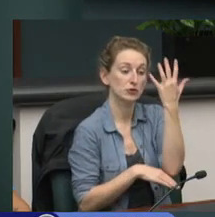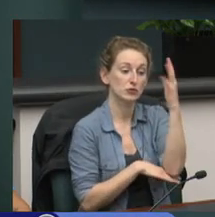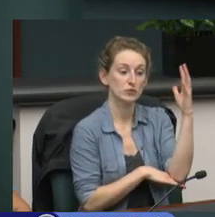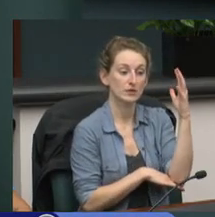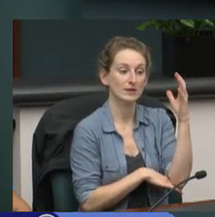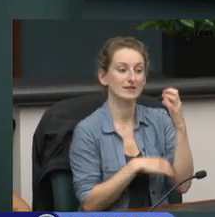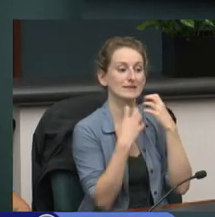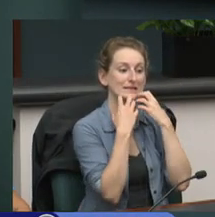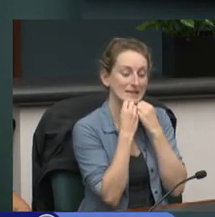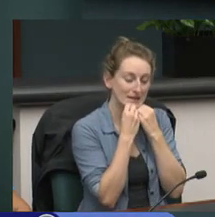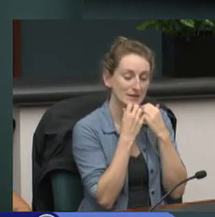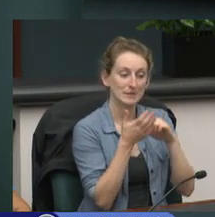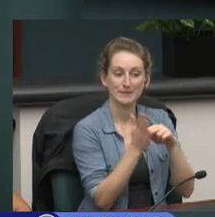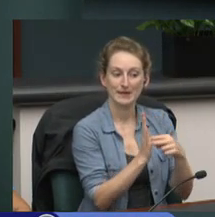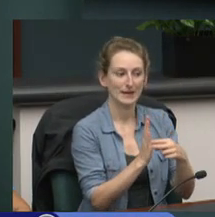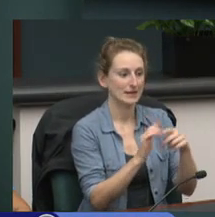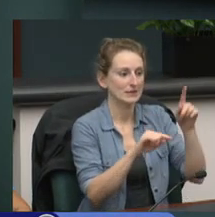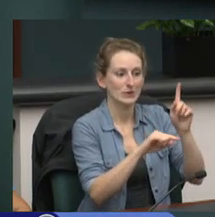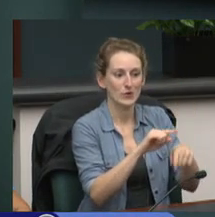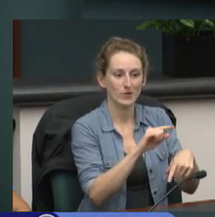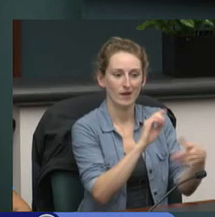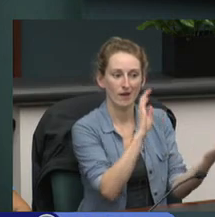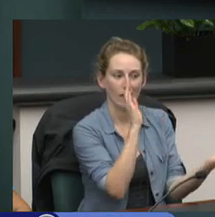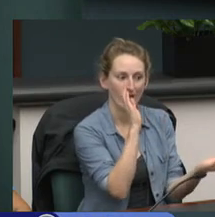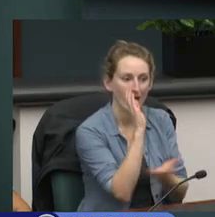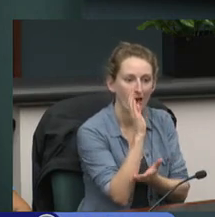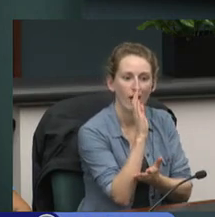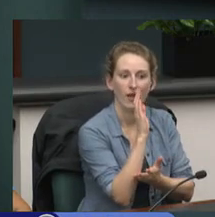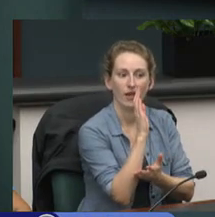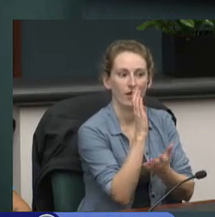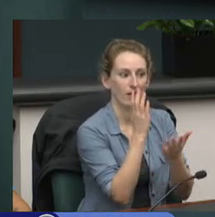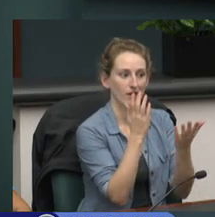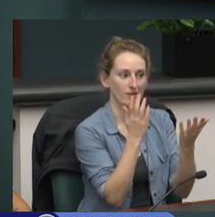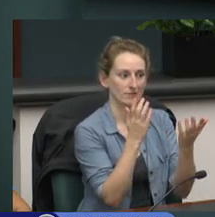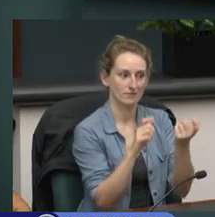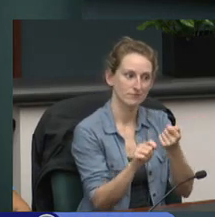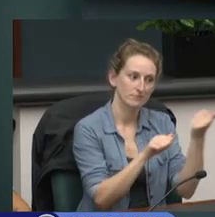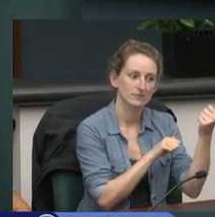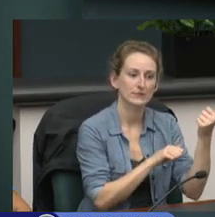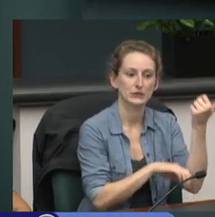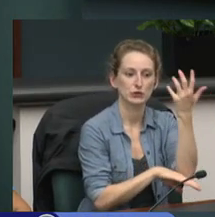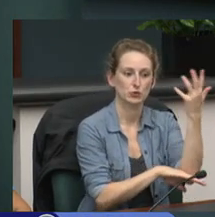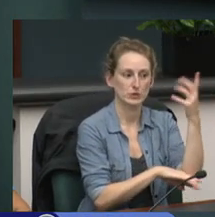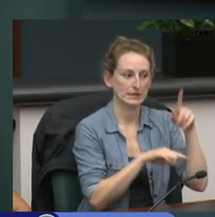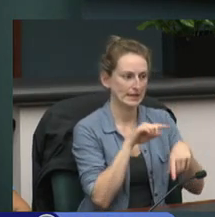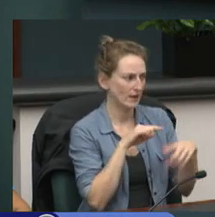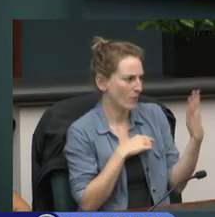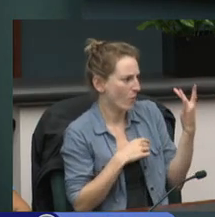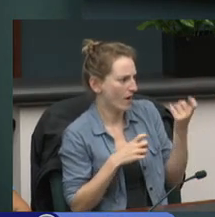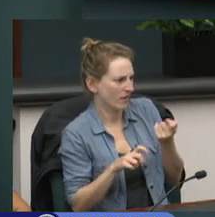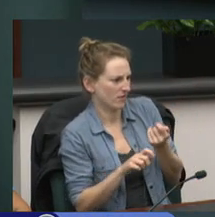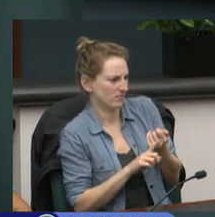is why was why is that not present here is that encompassed under Conservancy